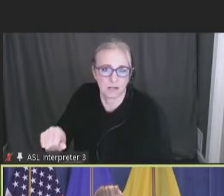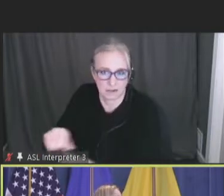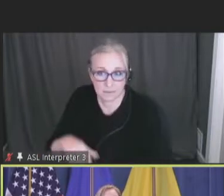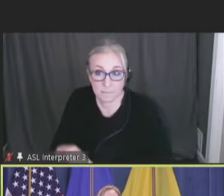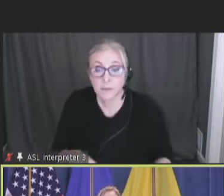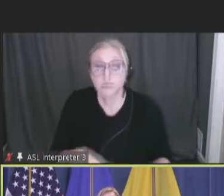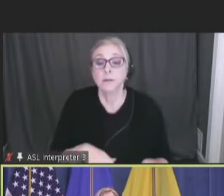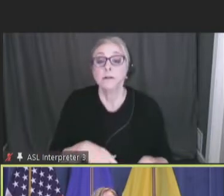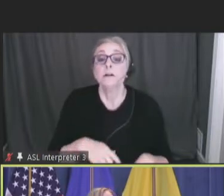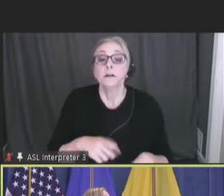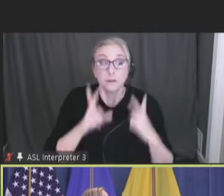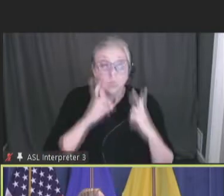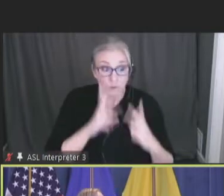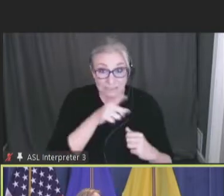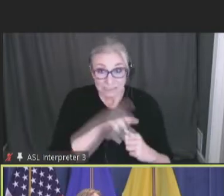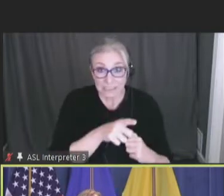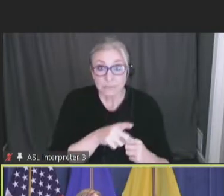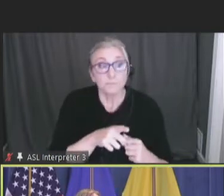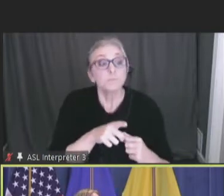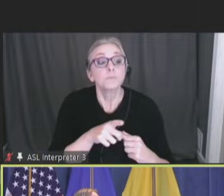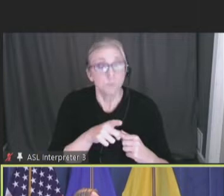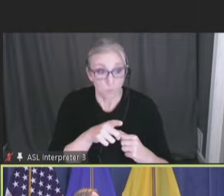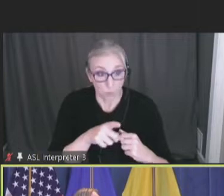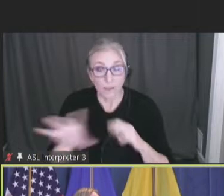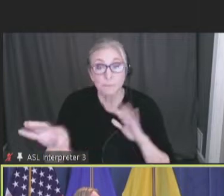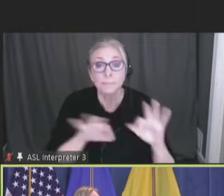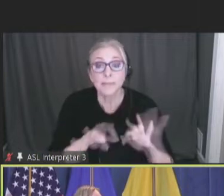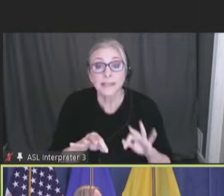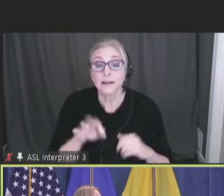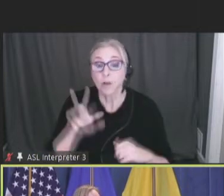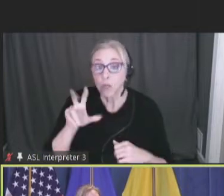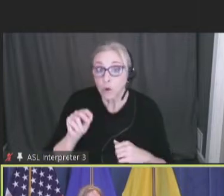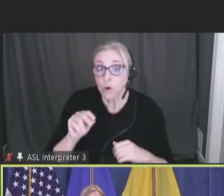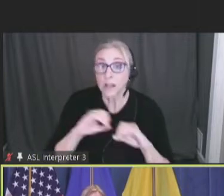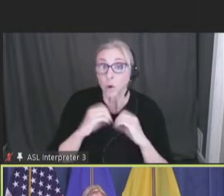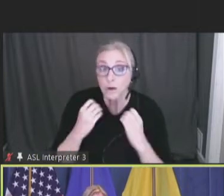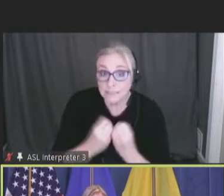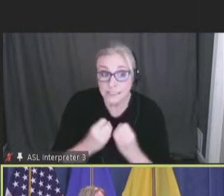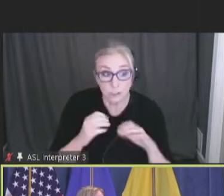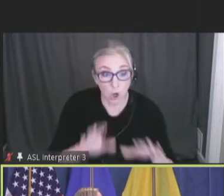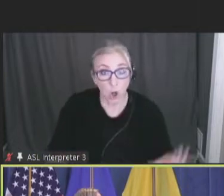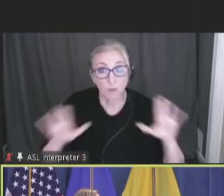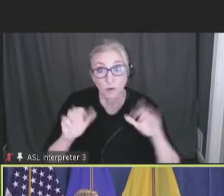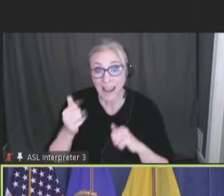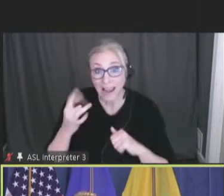And as you can see, we did end up selecting 30 organizations across 18 states that are listed